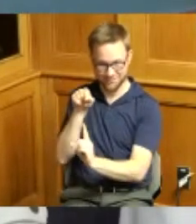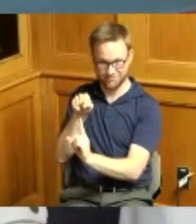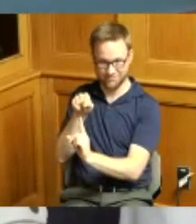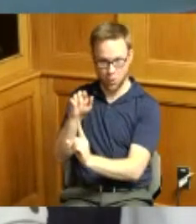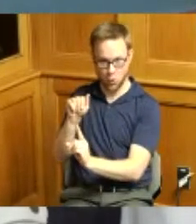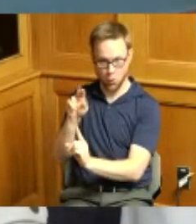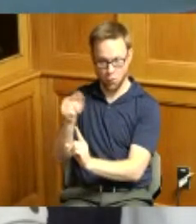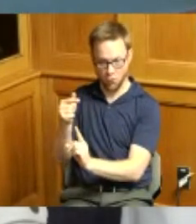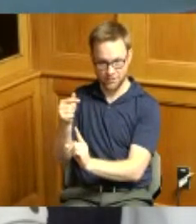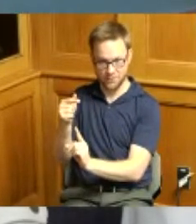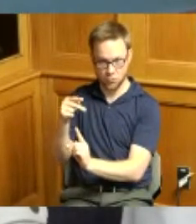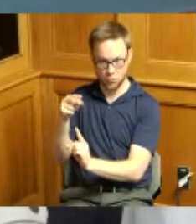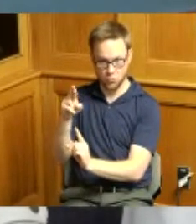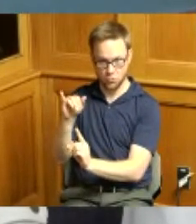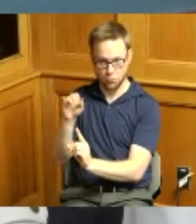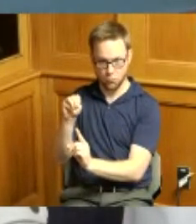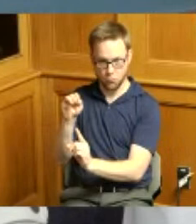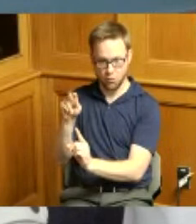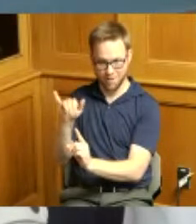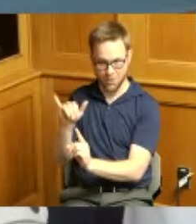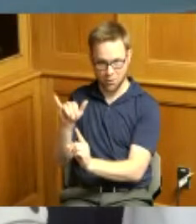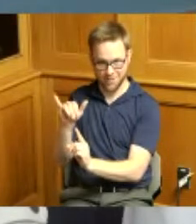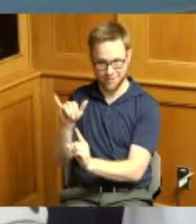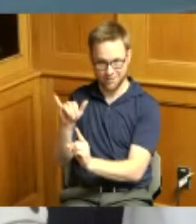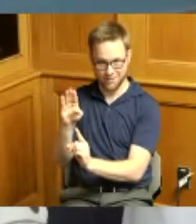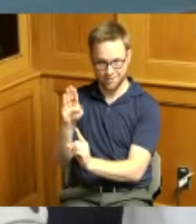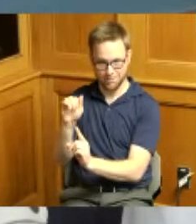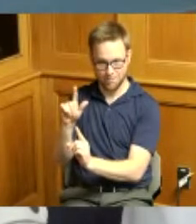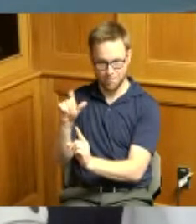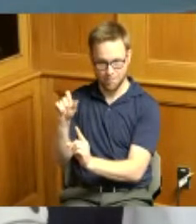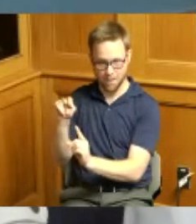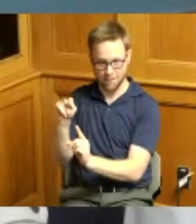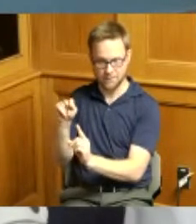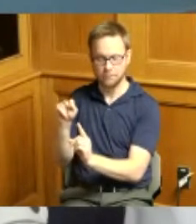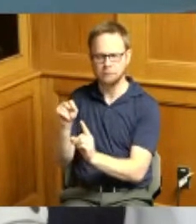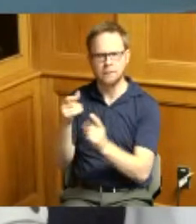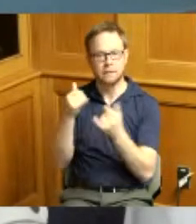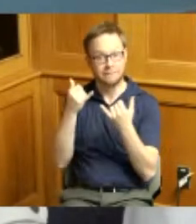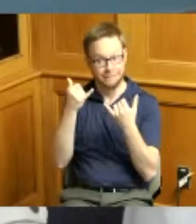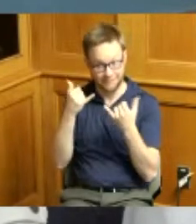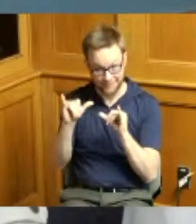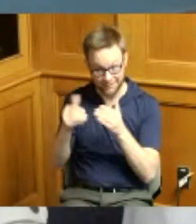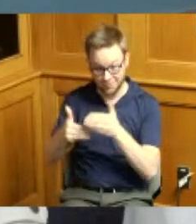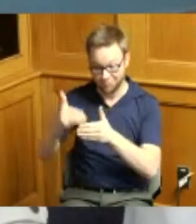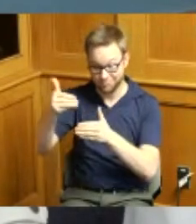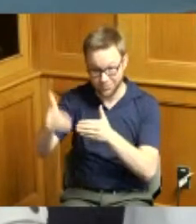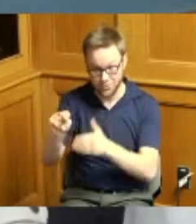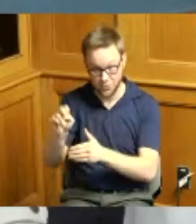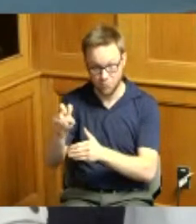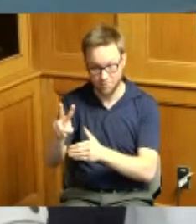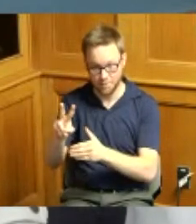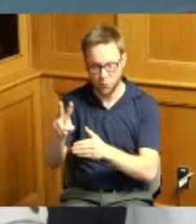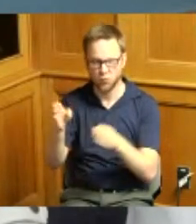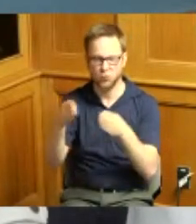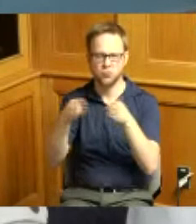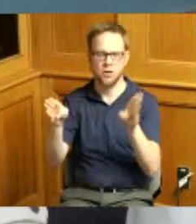primary ballot and there still will be a general election in November so I know it's a little bit